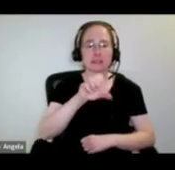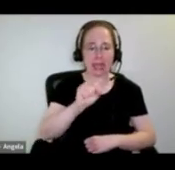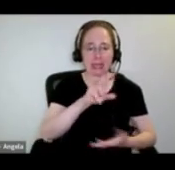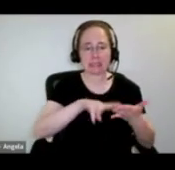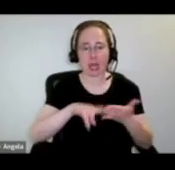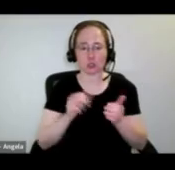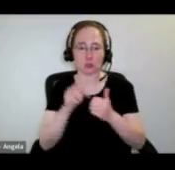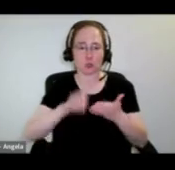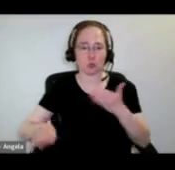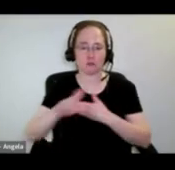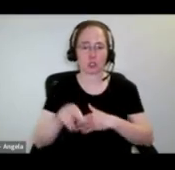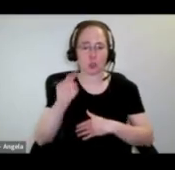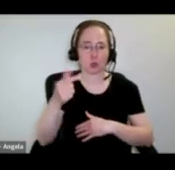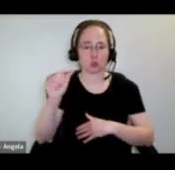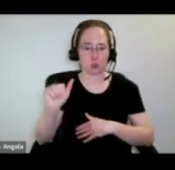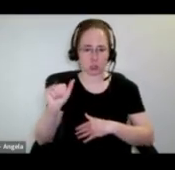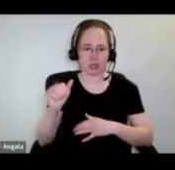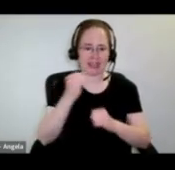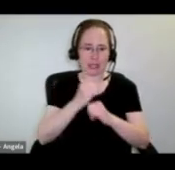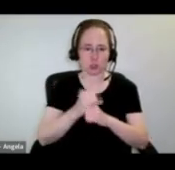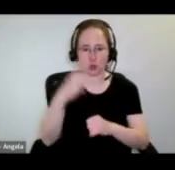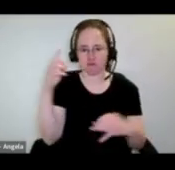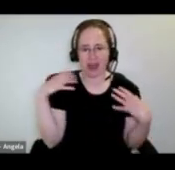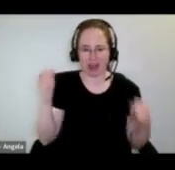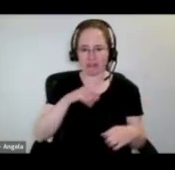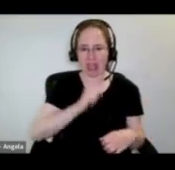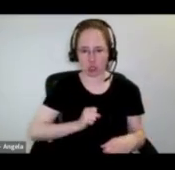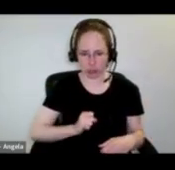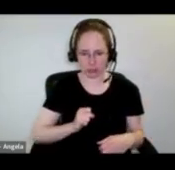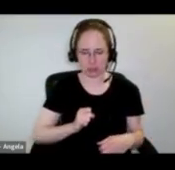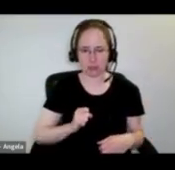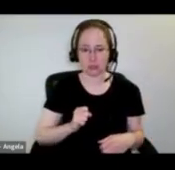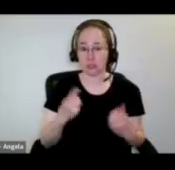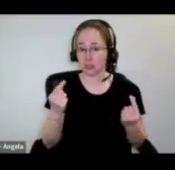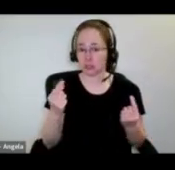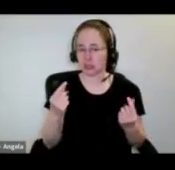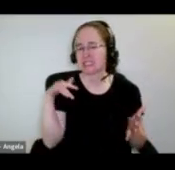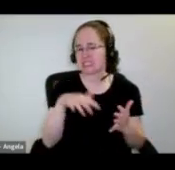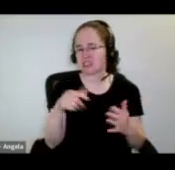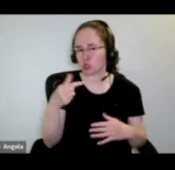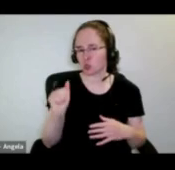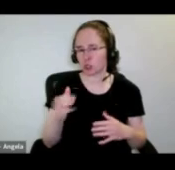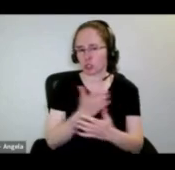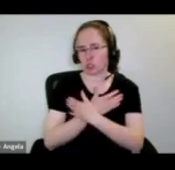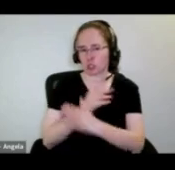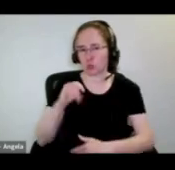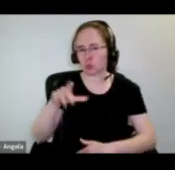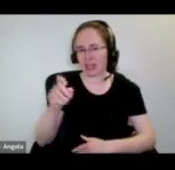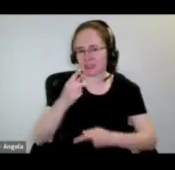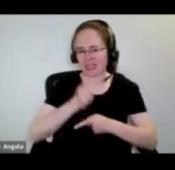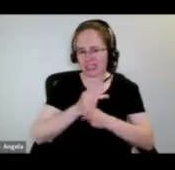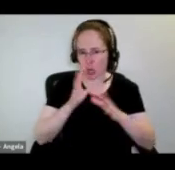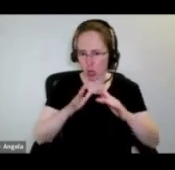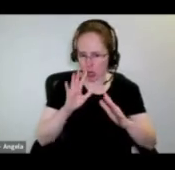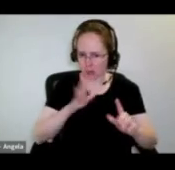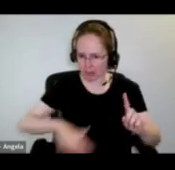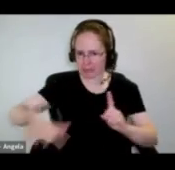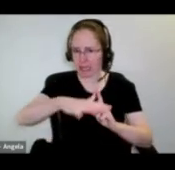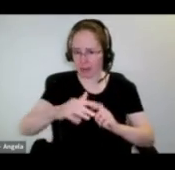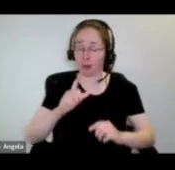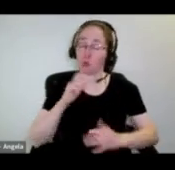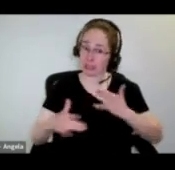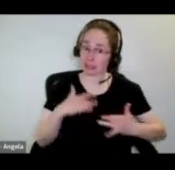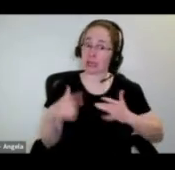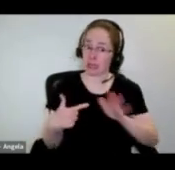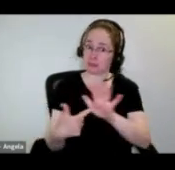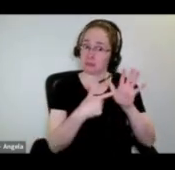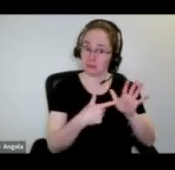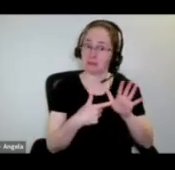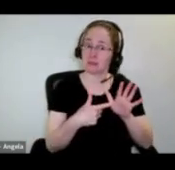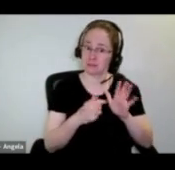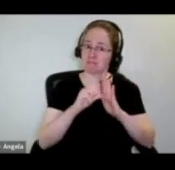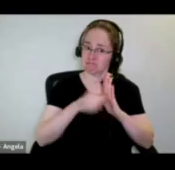David Watkins: So, back in 2024, DAS contracted with the University of North Georgia's Institute for Healthy Aging to do a study of Georgia's respite care landscape.